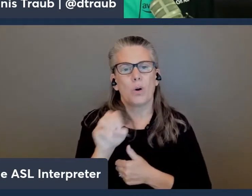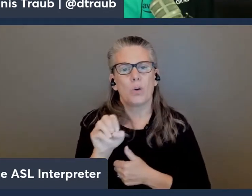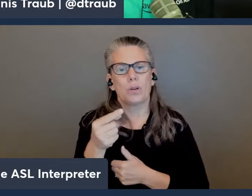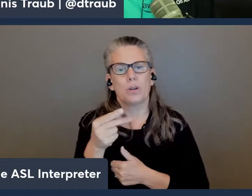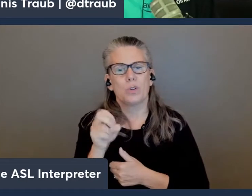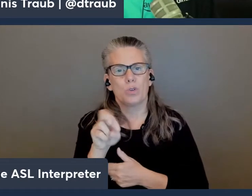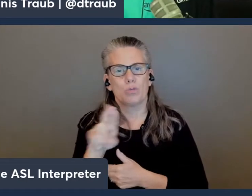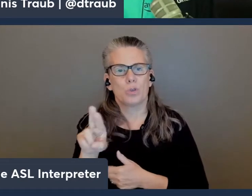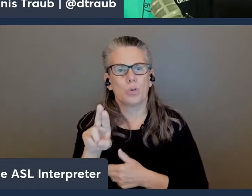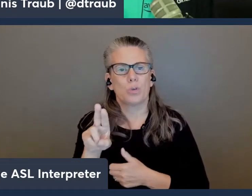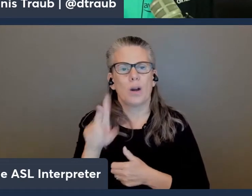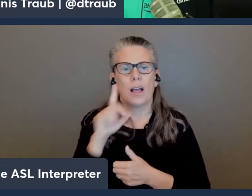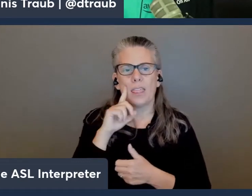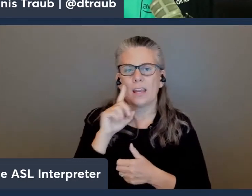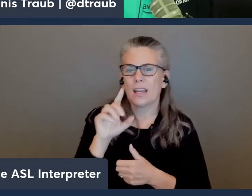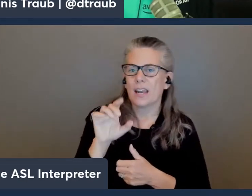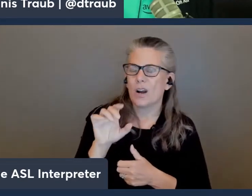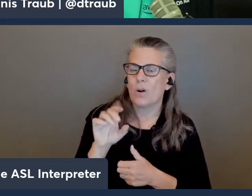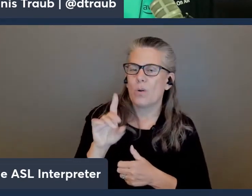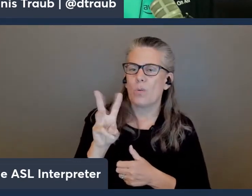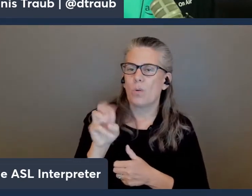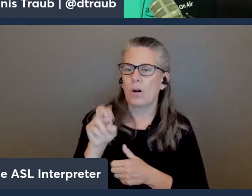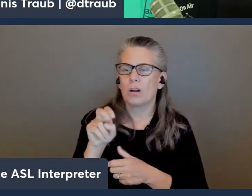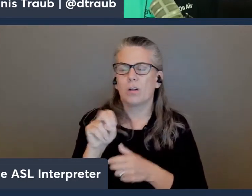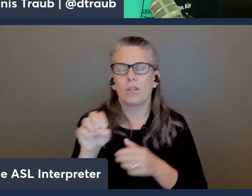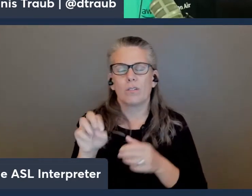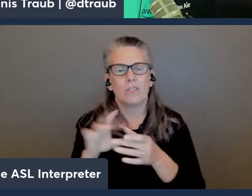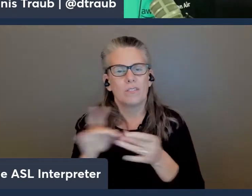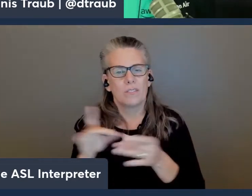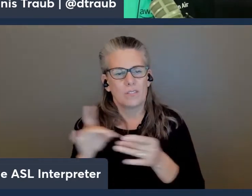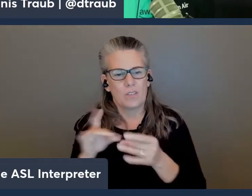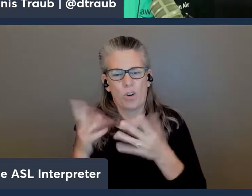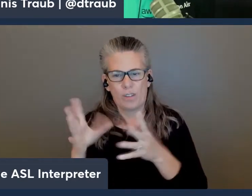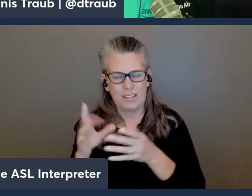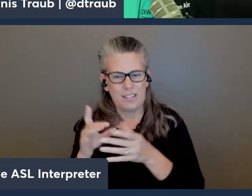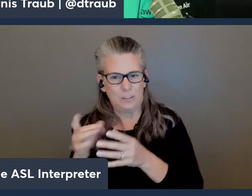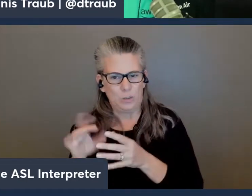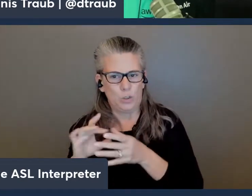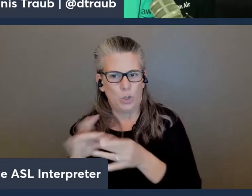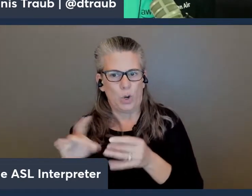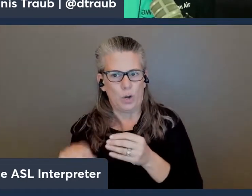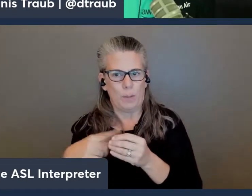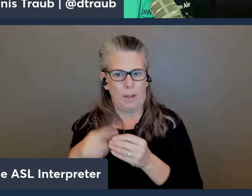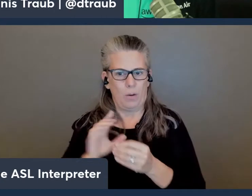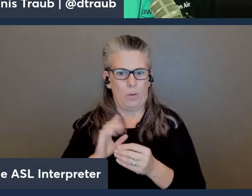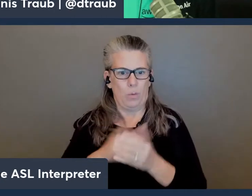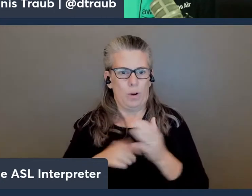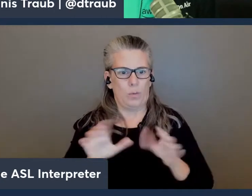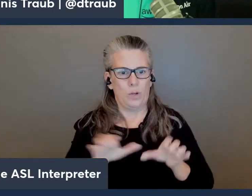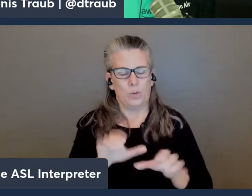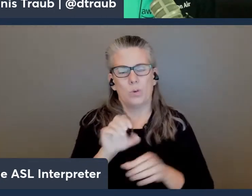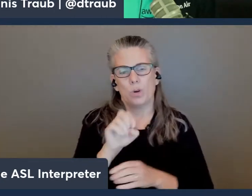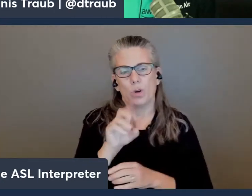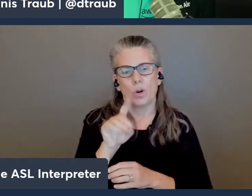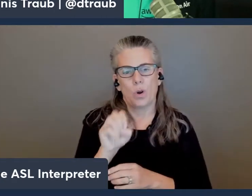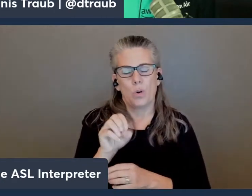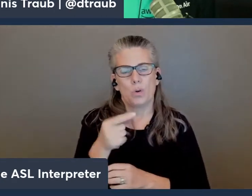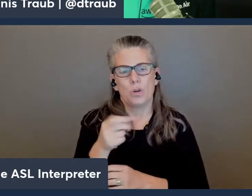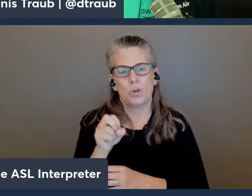what Amazon CodeGuru does. We're gonna talk about some new features that a Amazon CodeGuru just came out with at re:Invent.